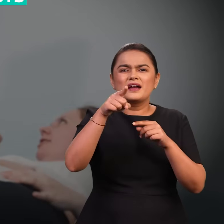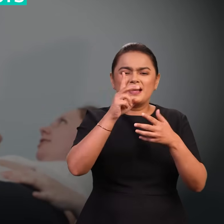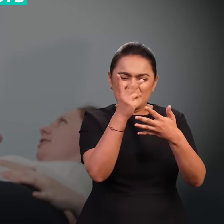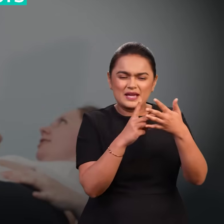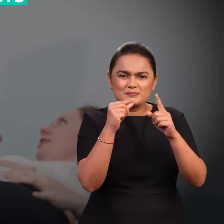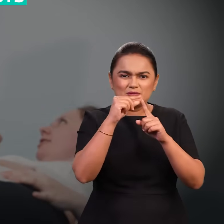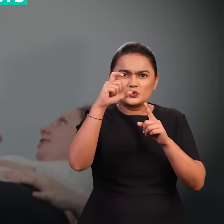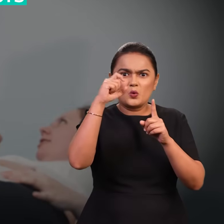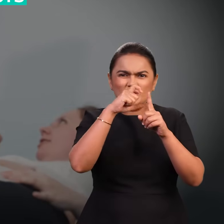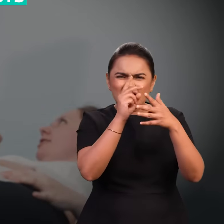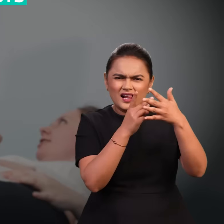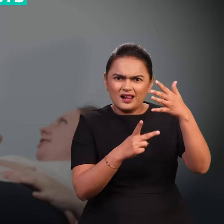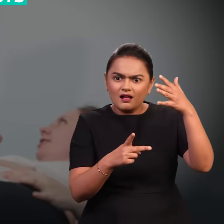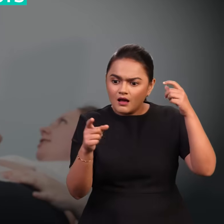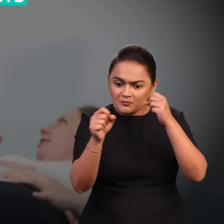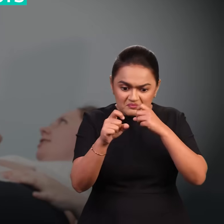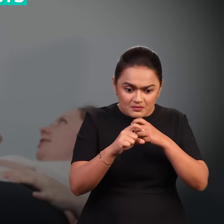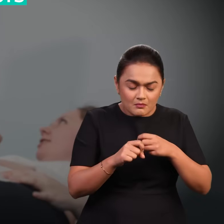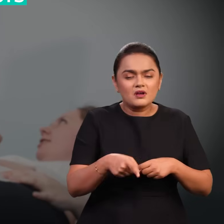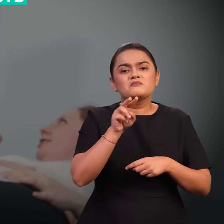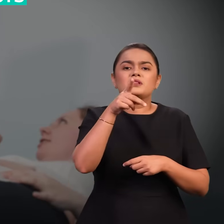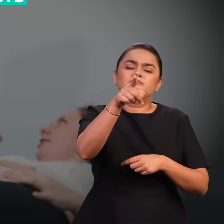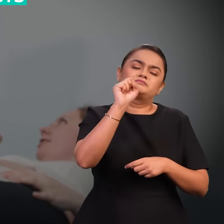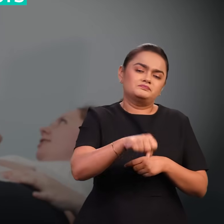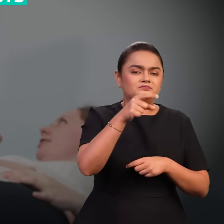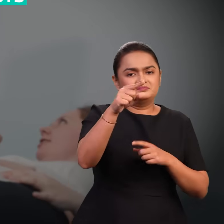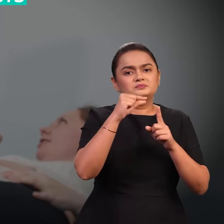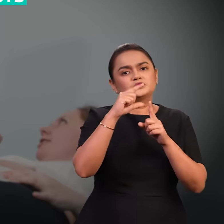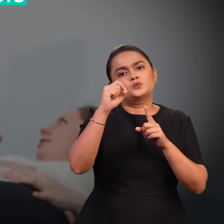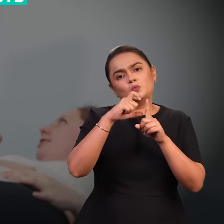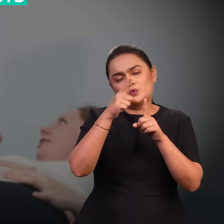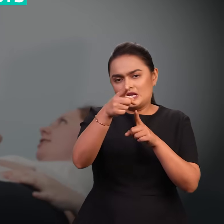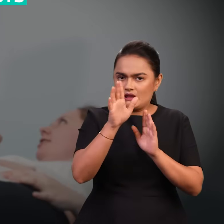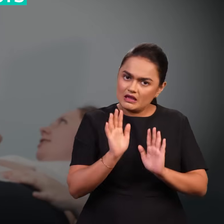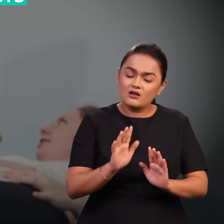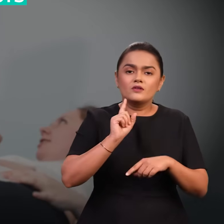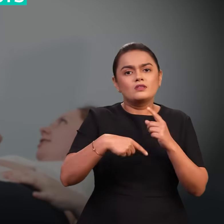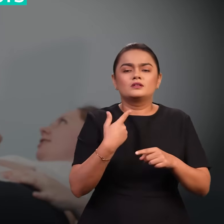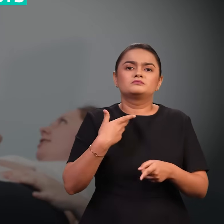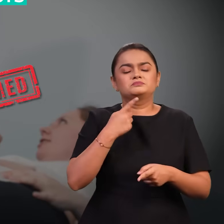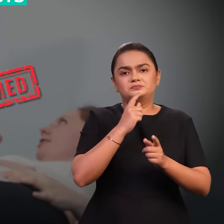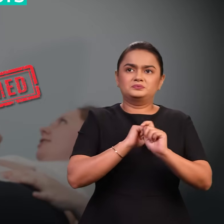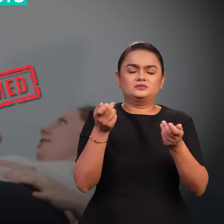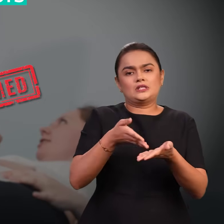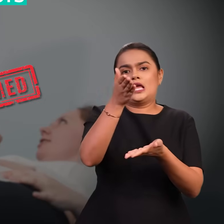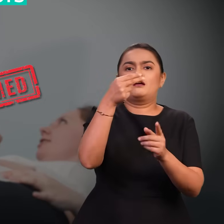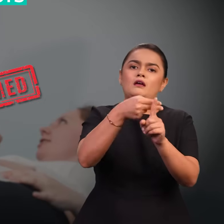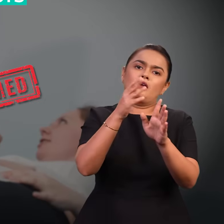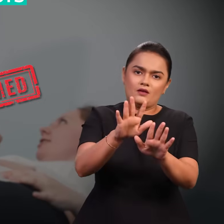symptoms match PCOD this means you have PCOD and your diagnosis is confirmed.